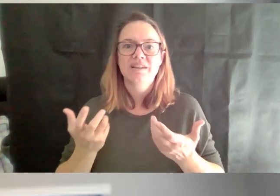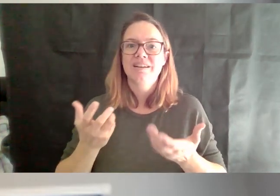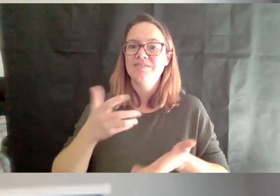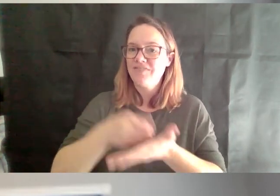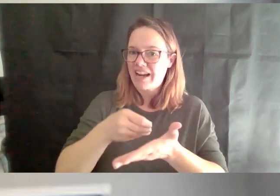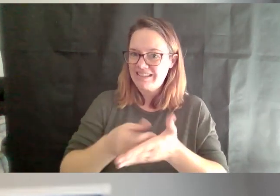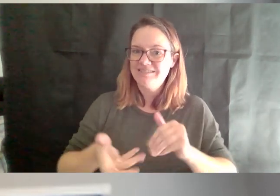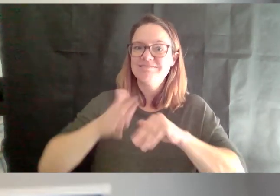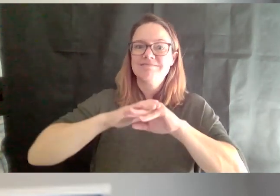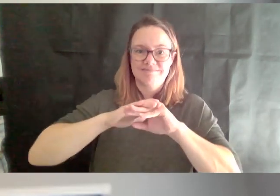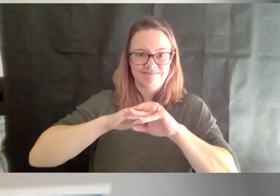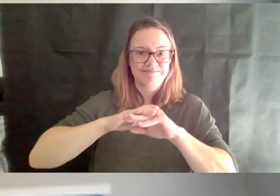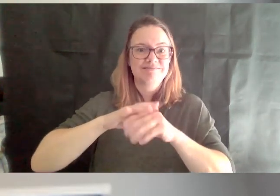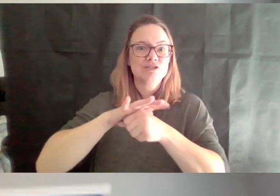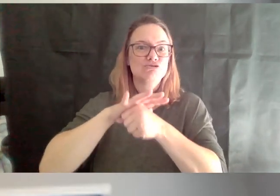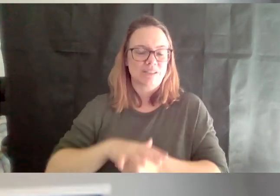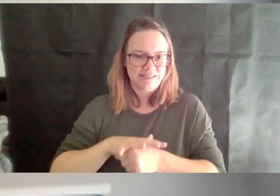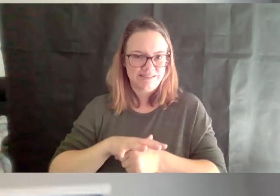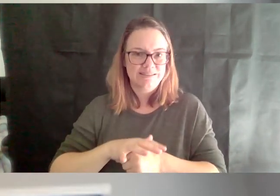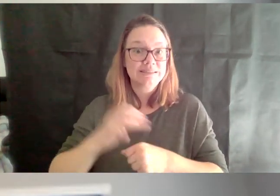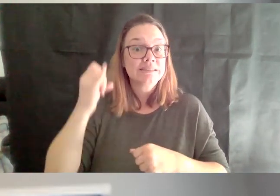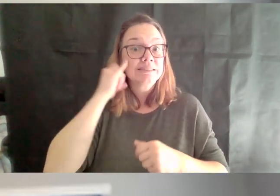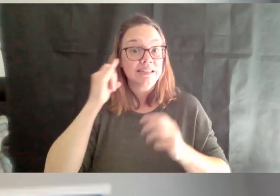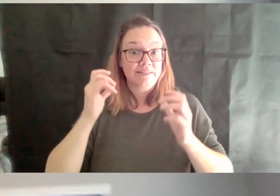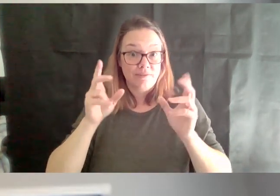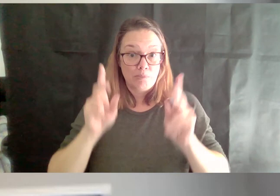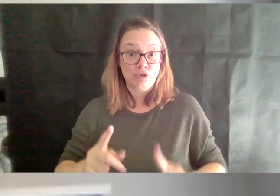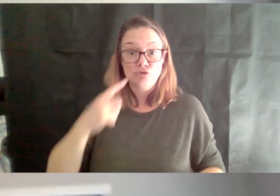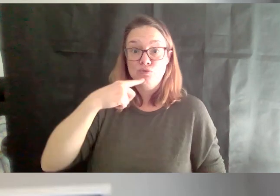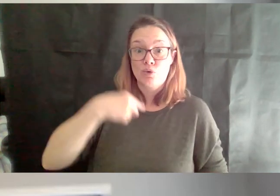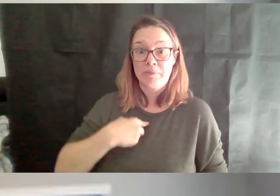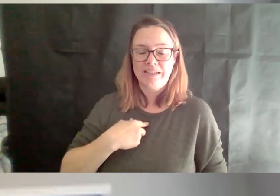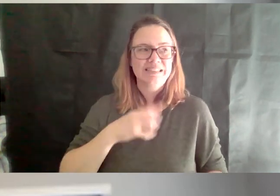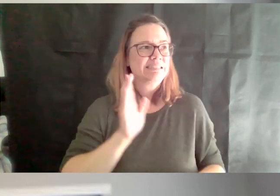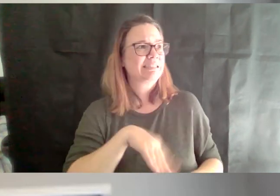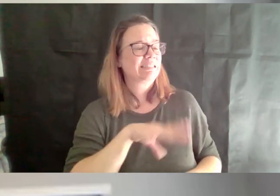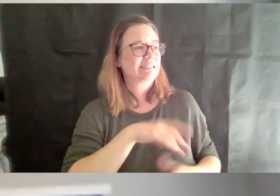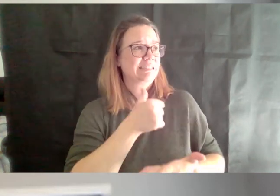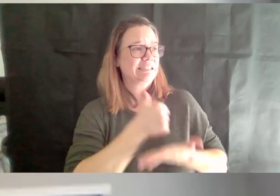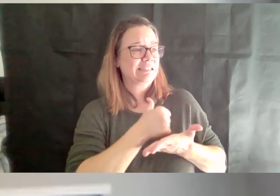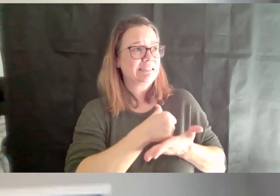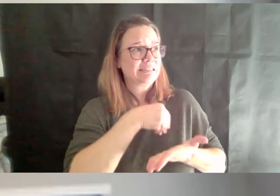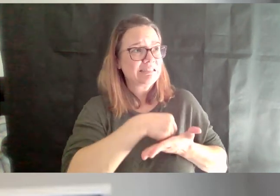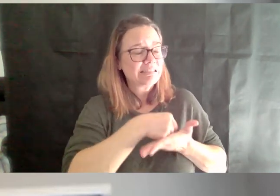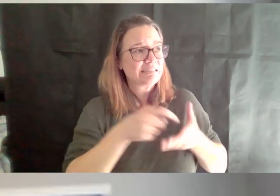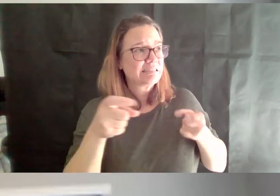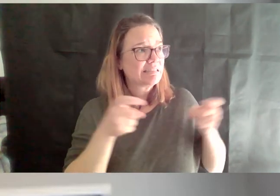So if a client expressed that they were needing help with managing their finances, or that they were being granted